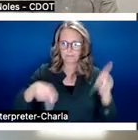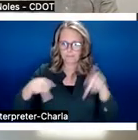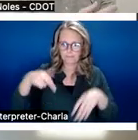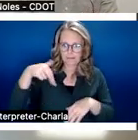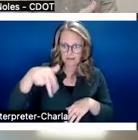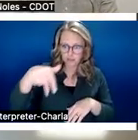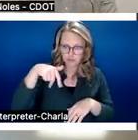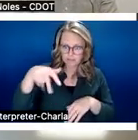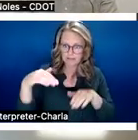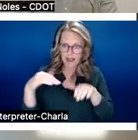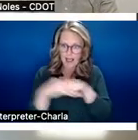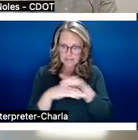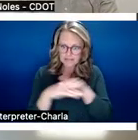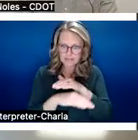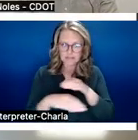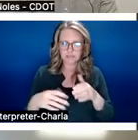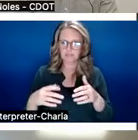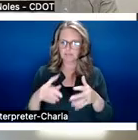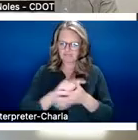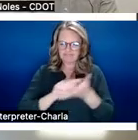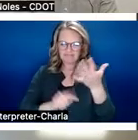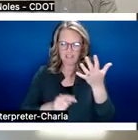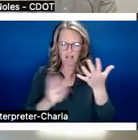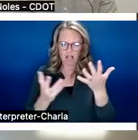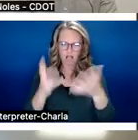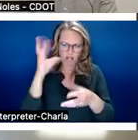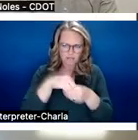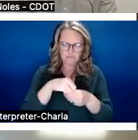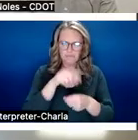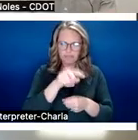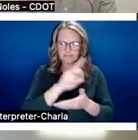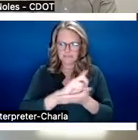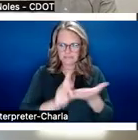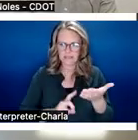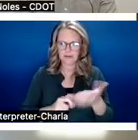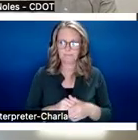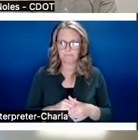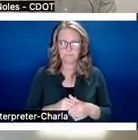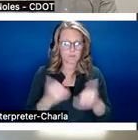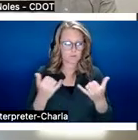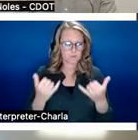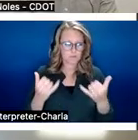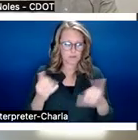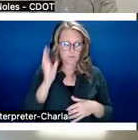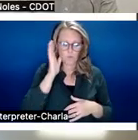So lots of different things are included in this design. But what I'll do today is I'll talk about